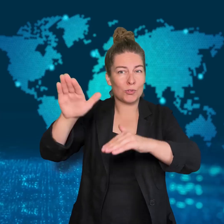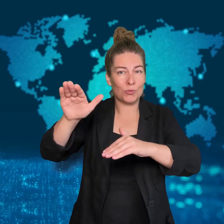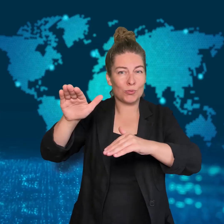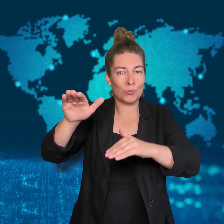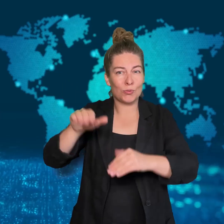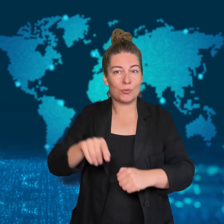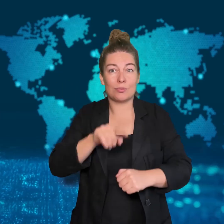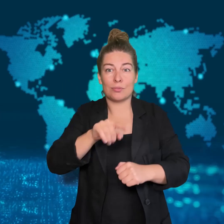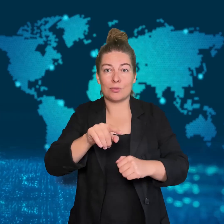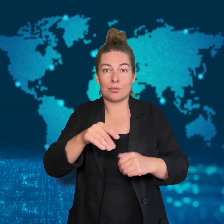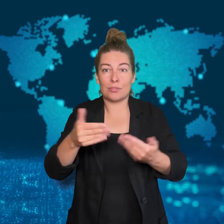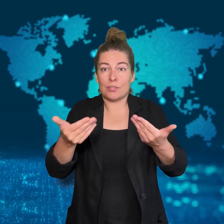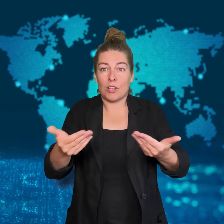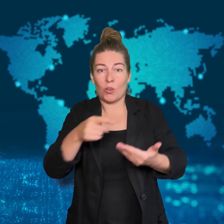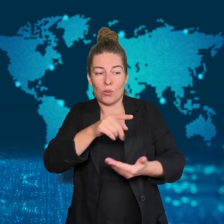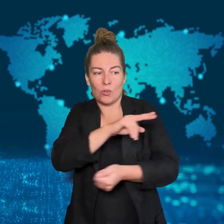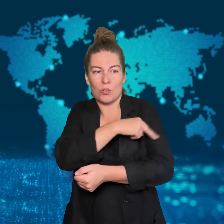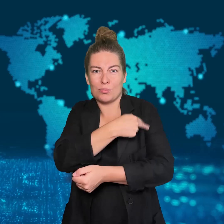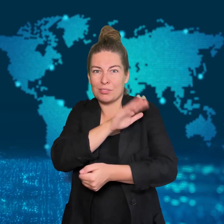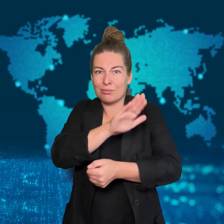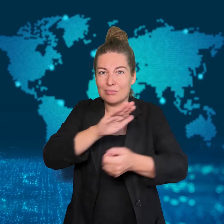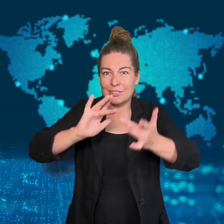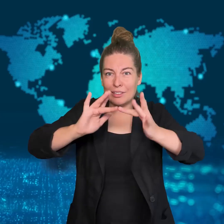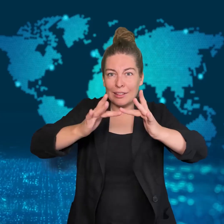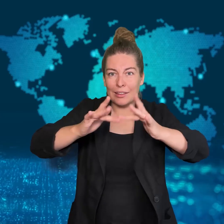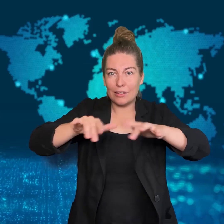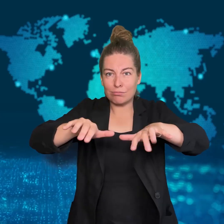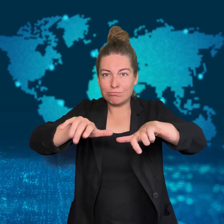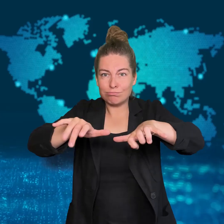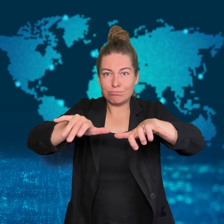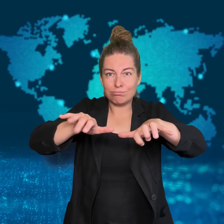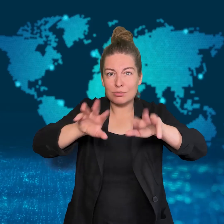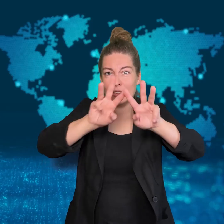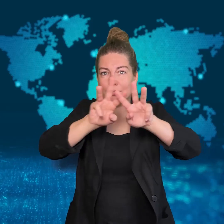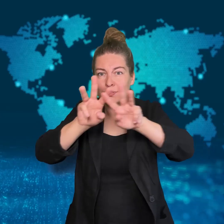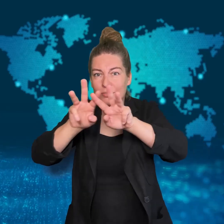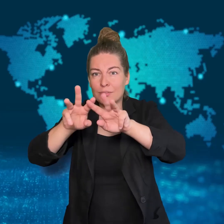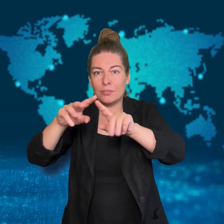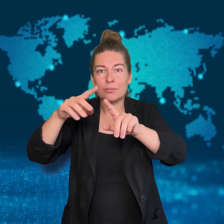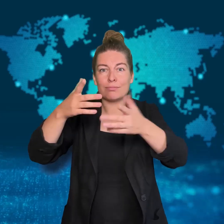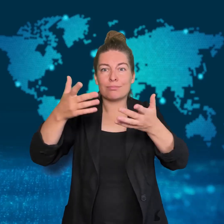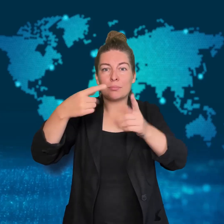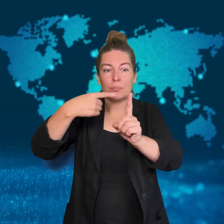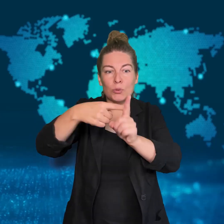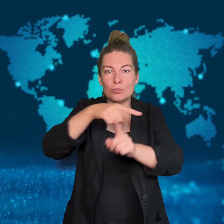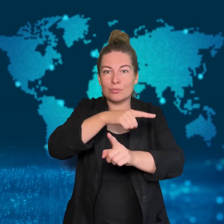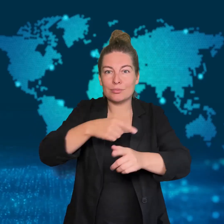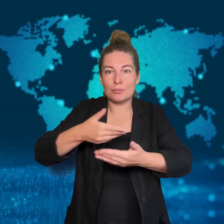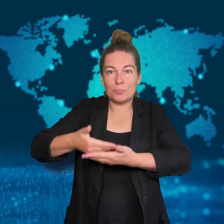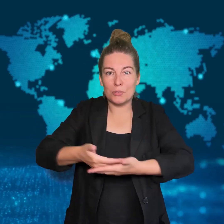online participants in the ring, selling birth certificates for over $13,400 USD.